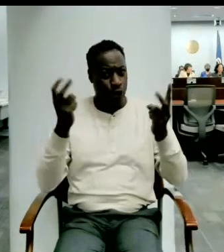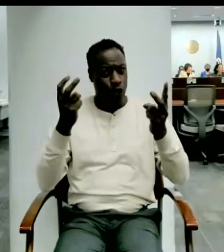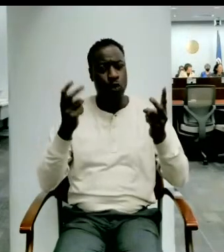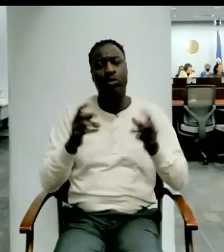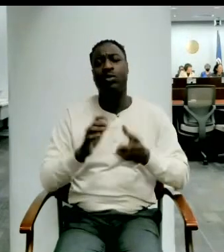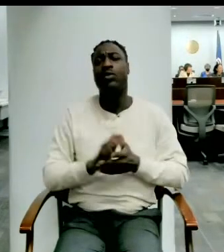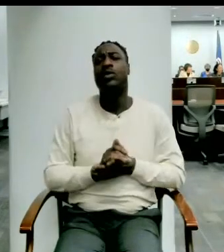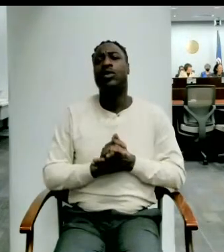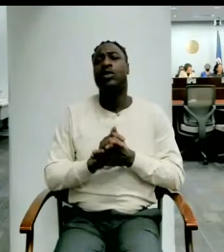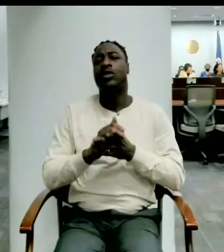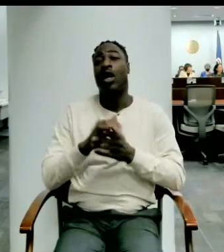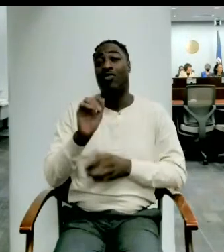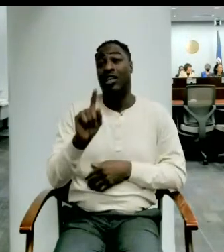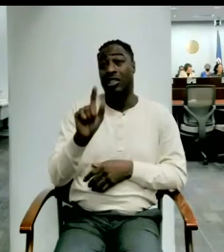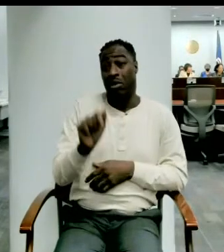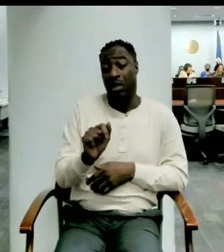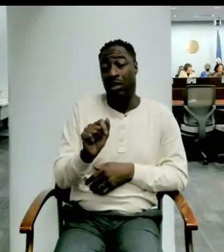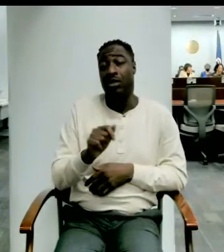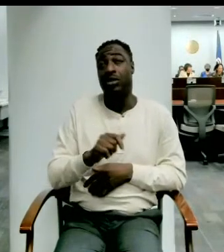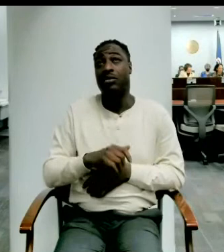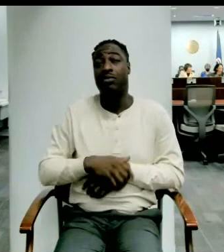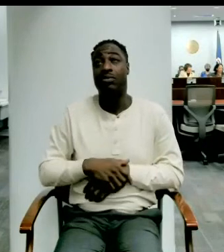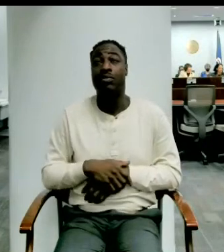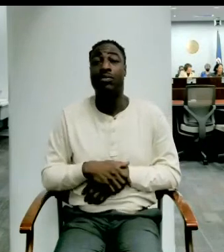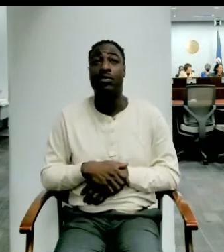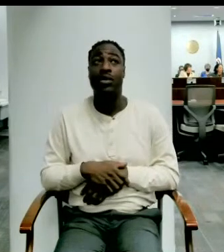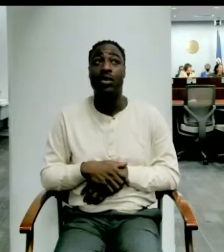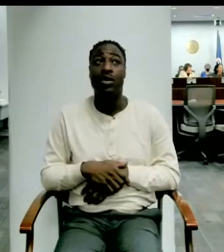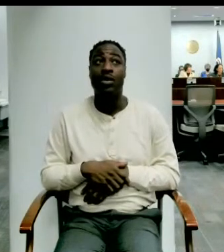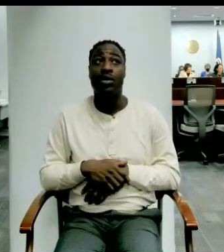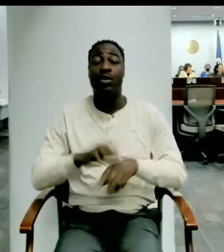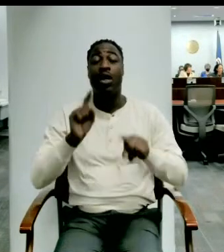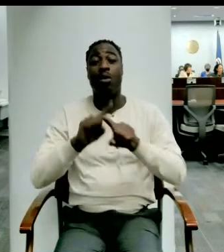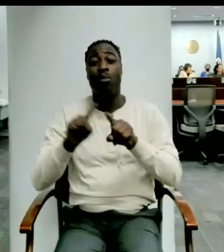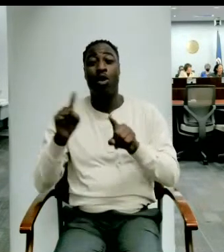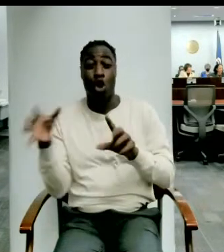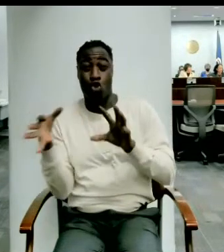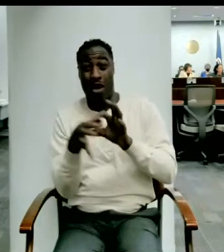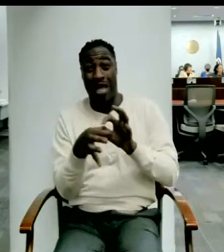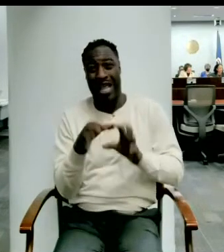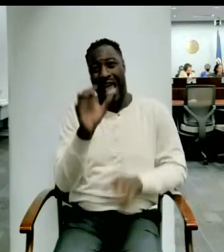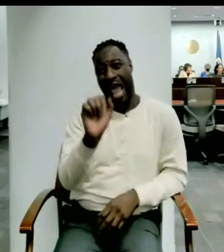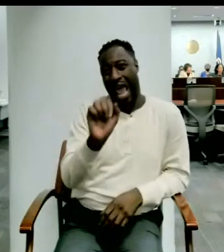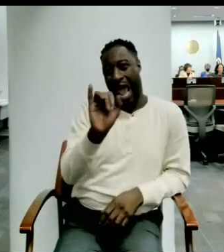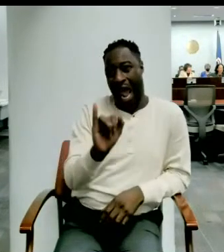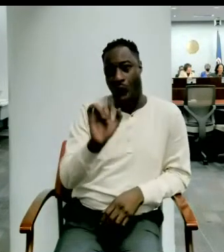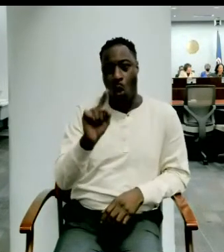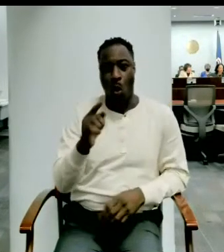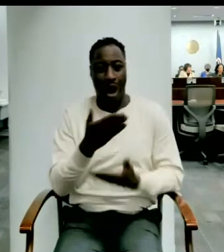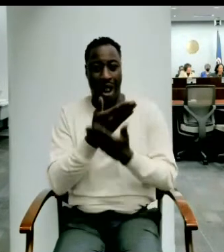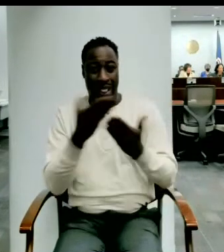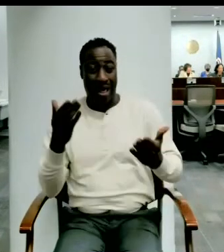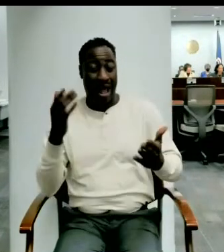um disabilities, but sort of bringing it into the A icon text, one of the things that I have been thinking quite a bit about and